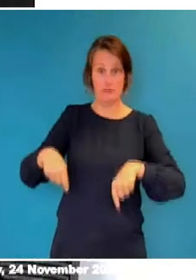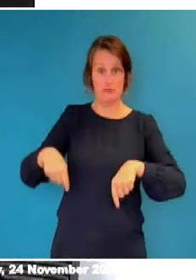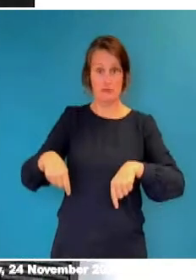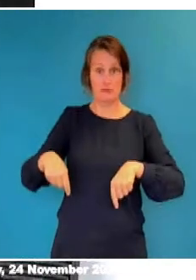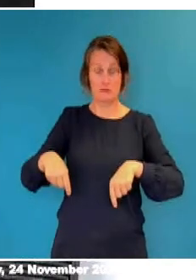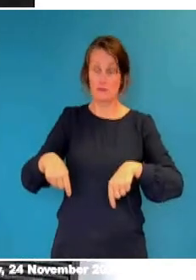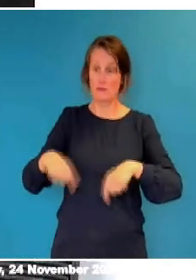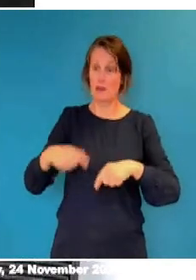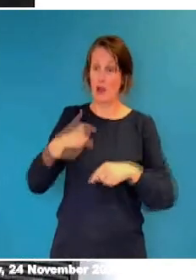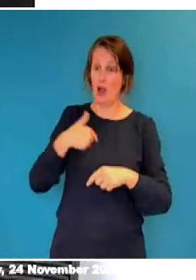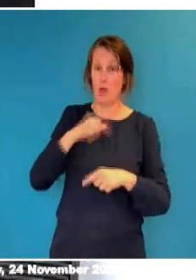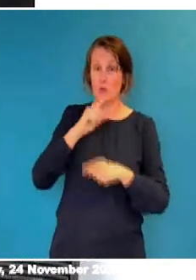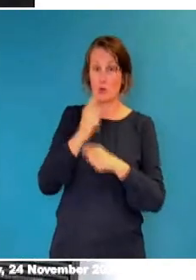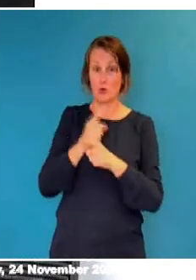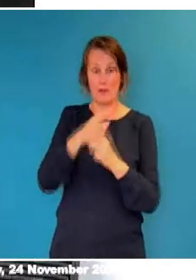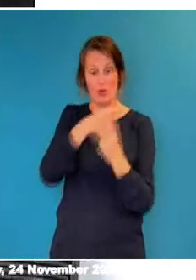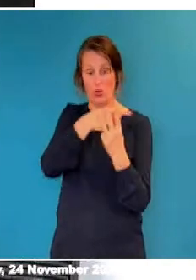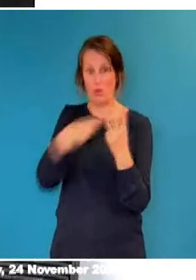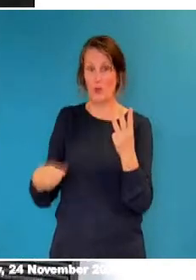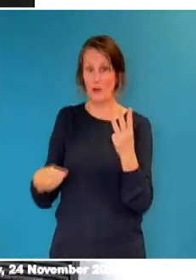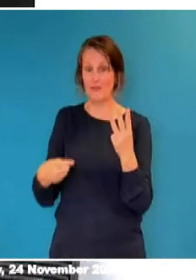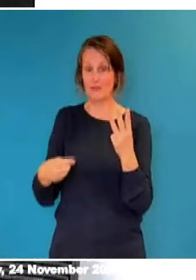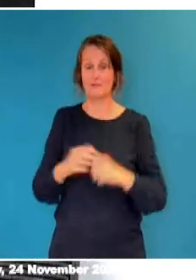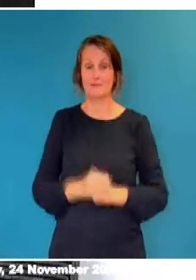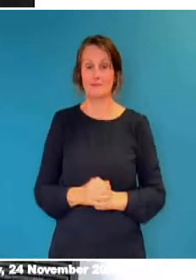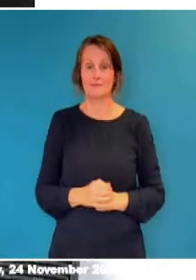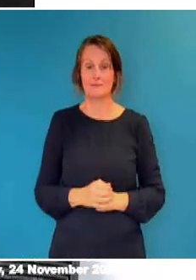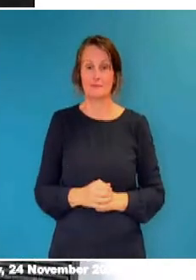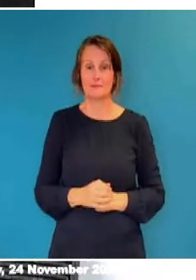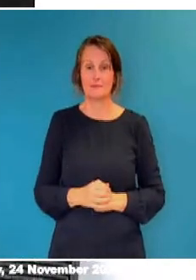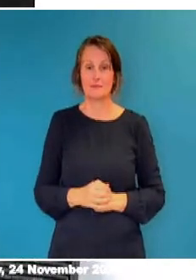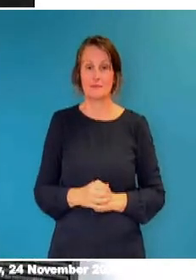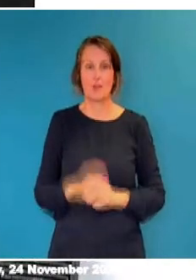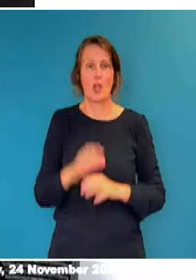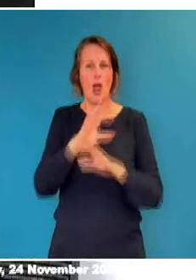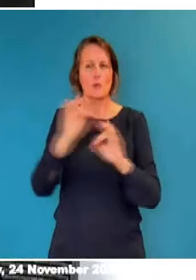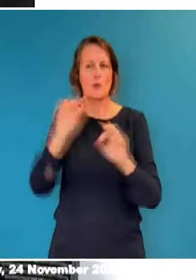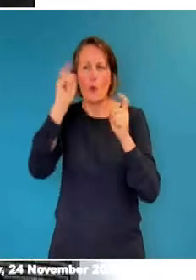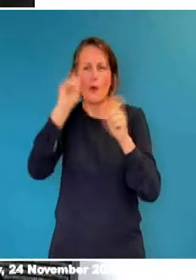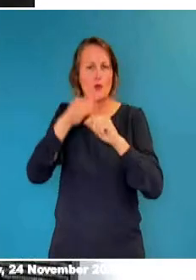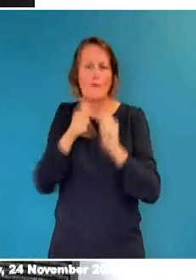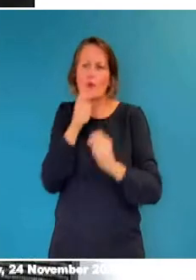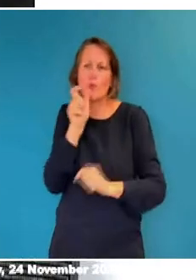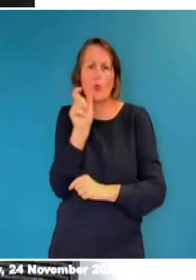those categories, less concerned with what the label is, and more concerned with what is